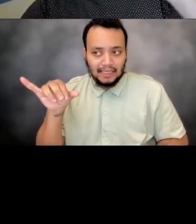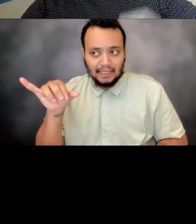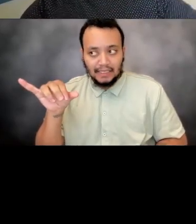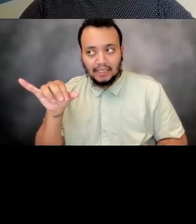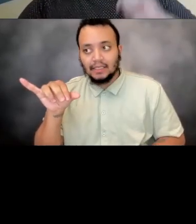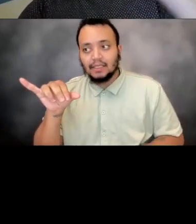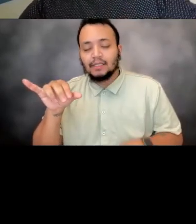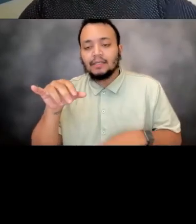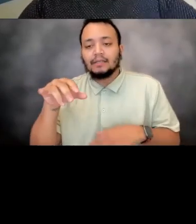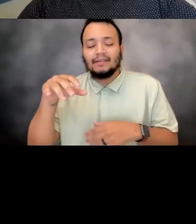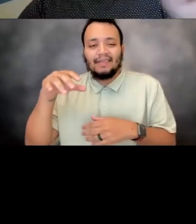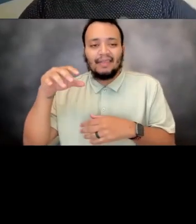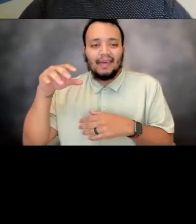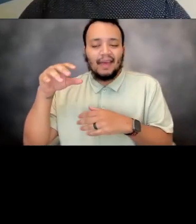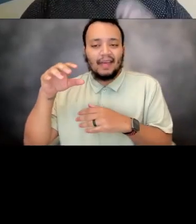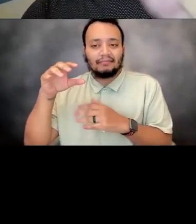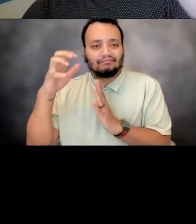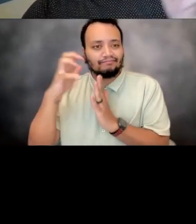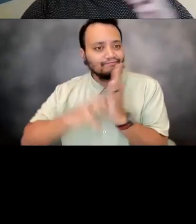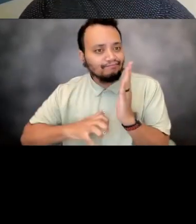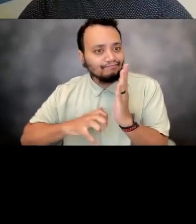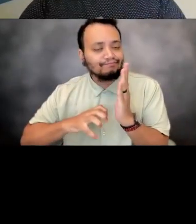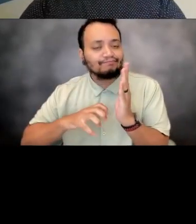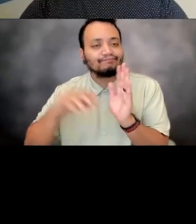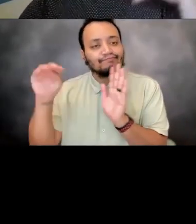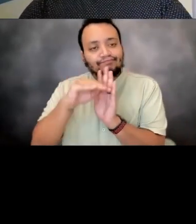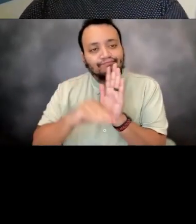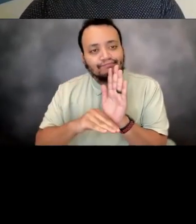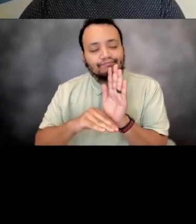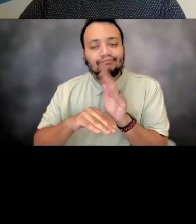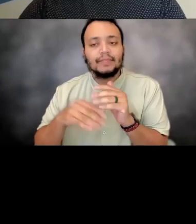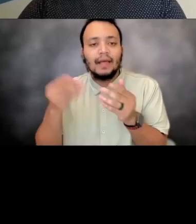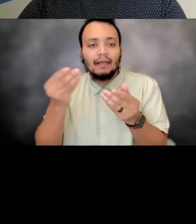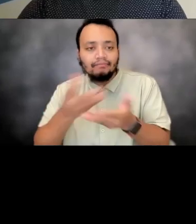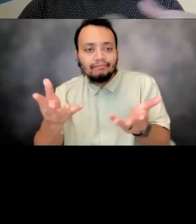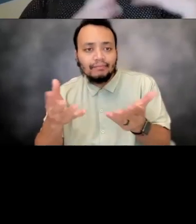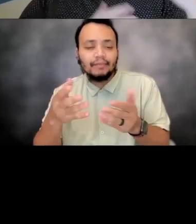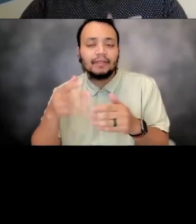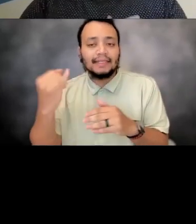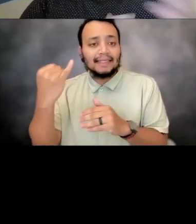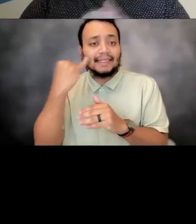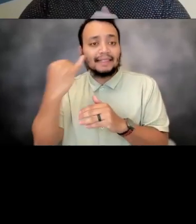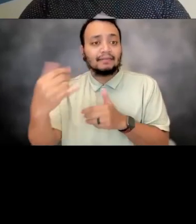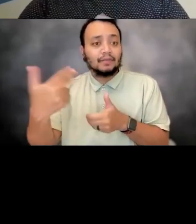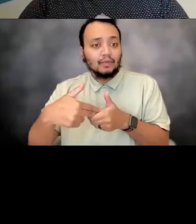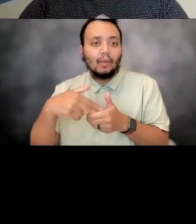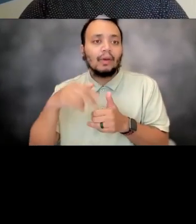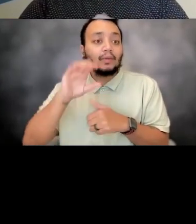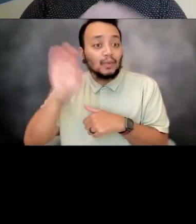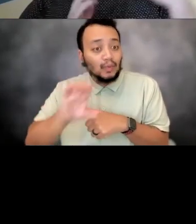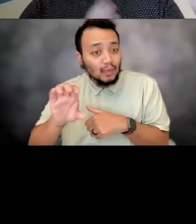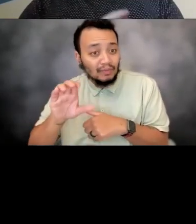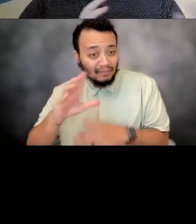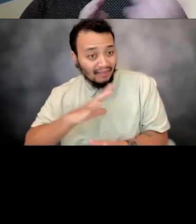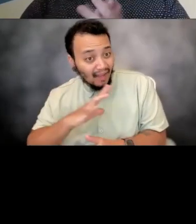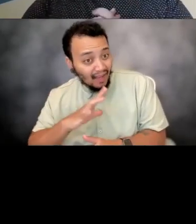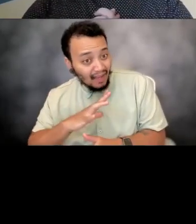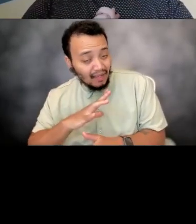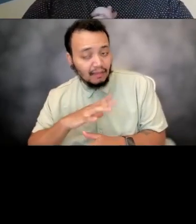So you know, it's on Zoom, do you have technology? Are you up for this type of conversation? What are you interested in?